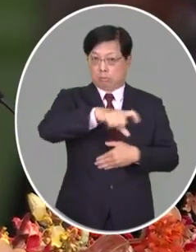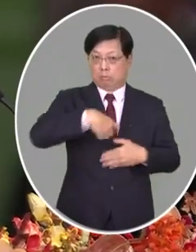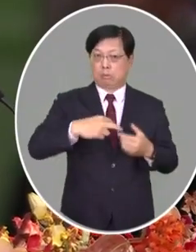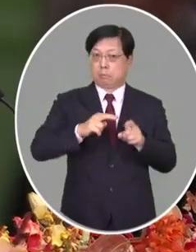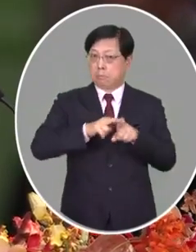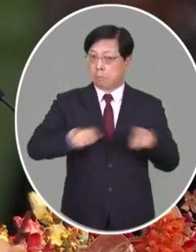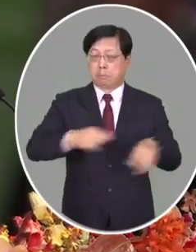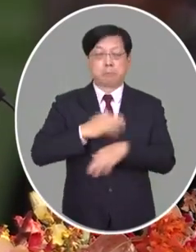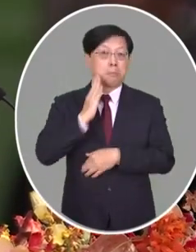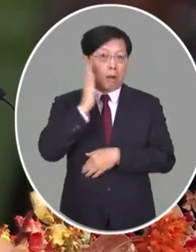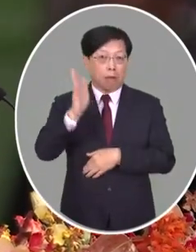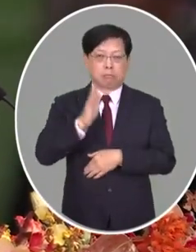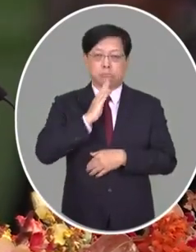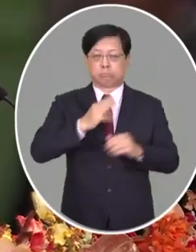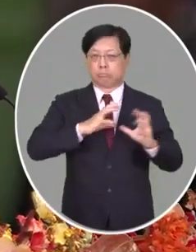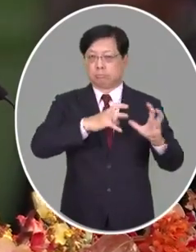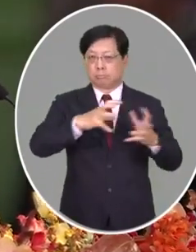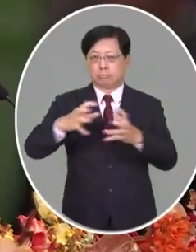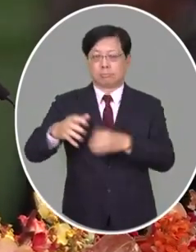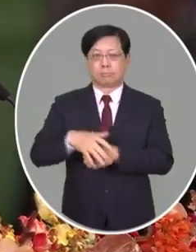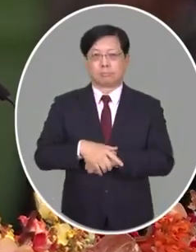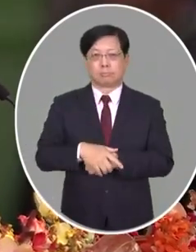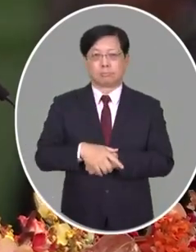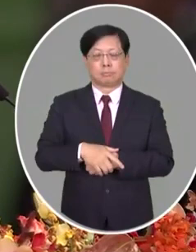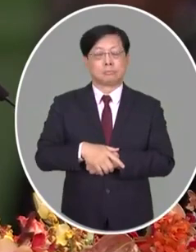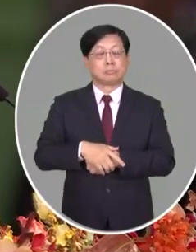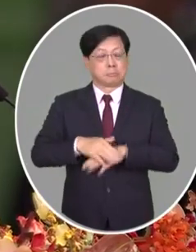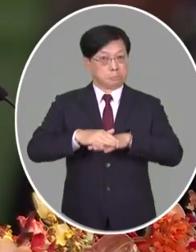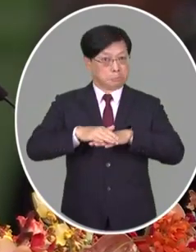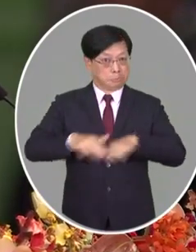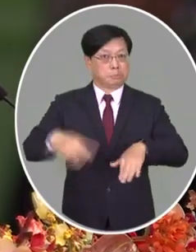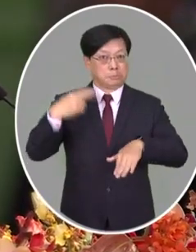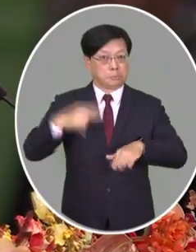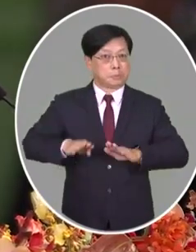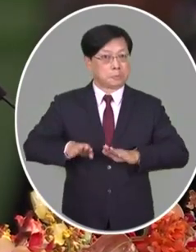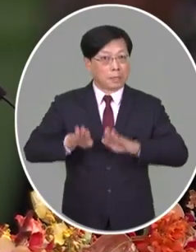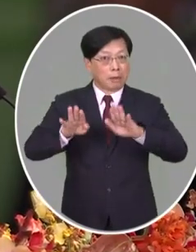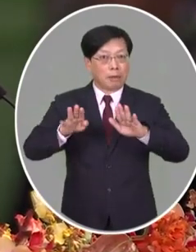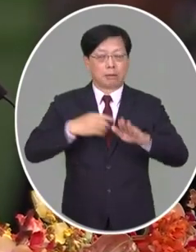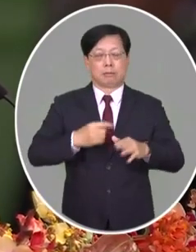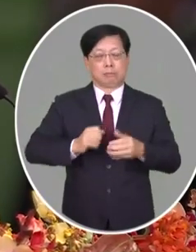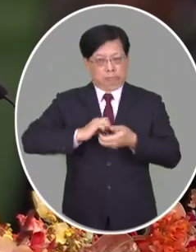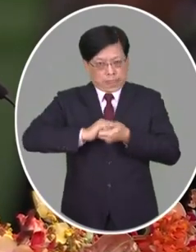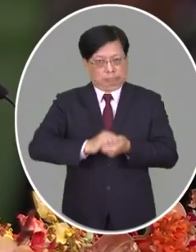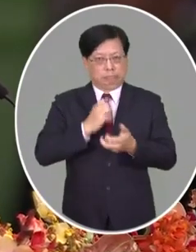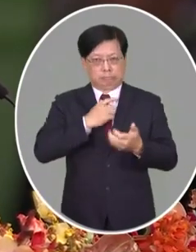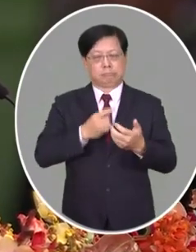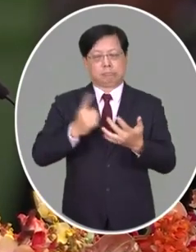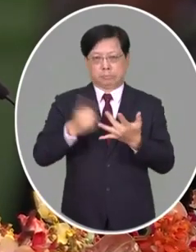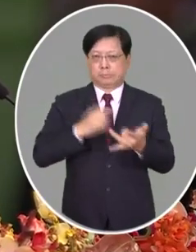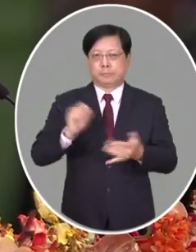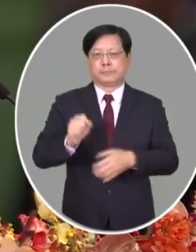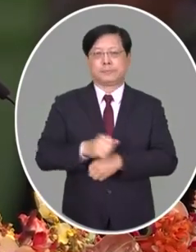is an indispensable element for world security and prosperity.